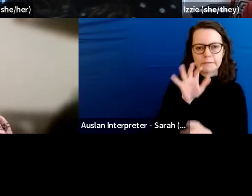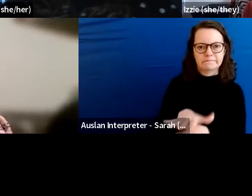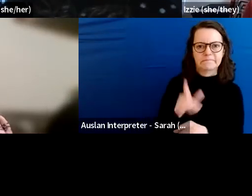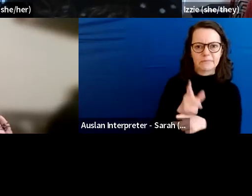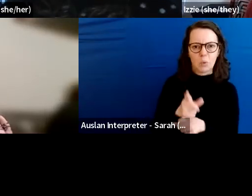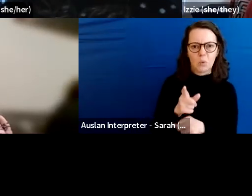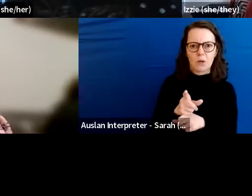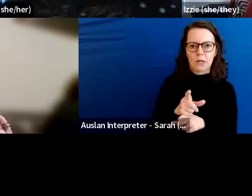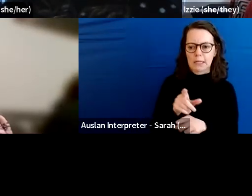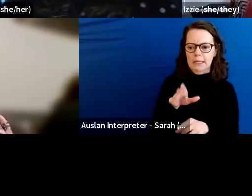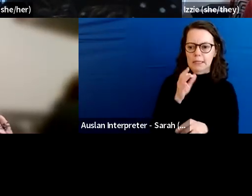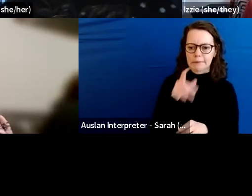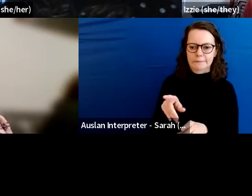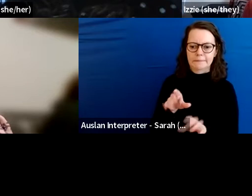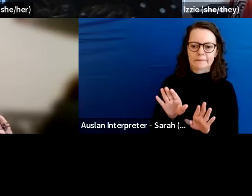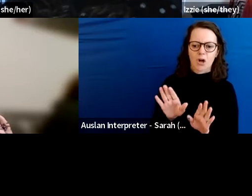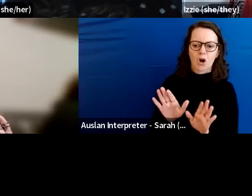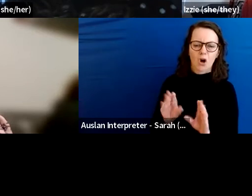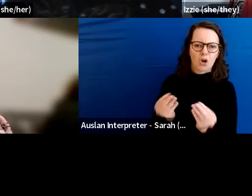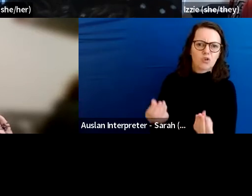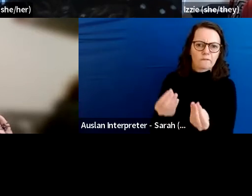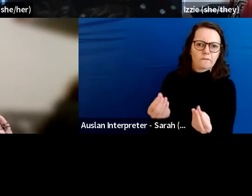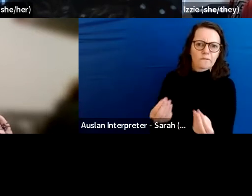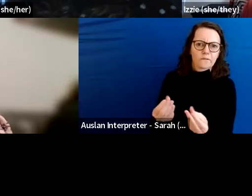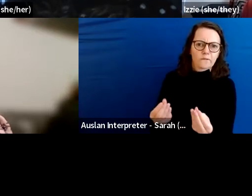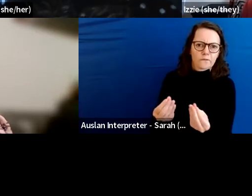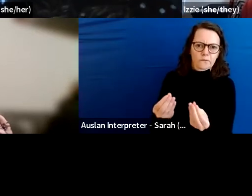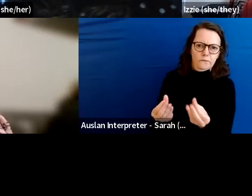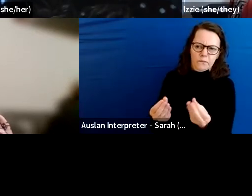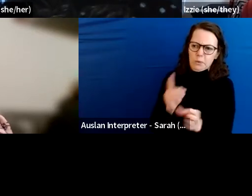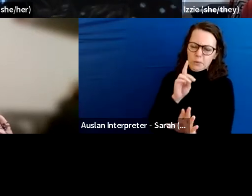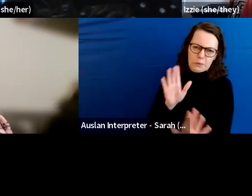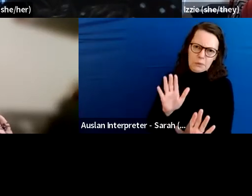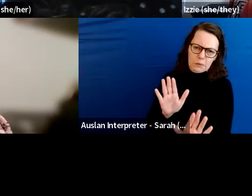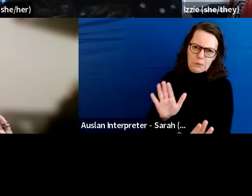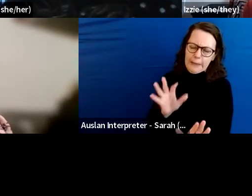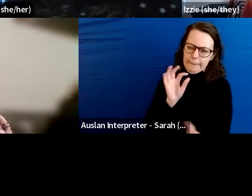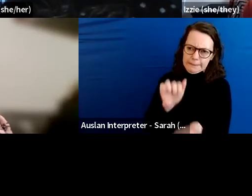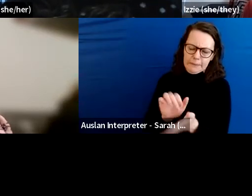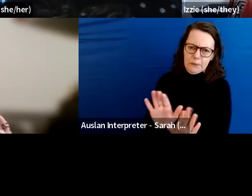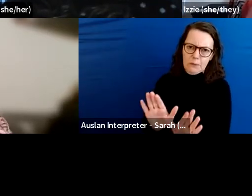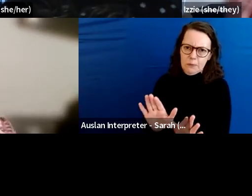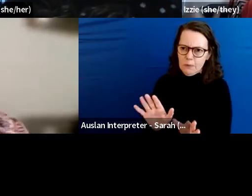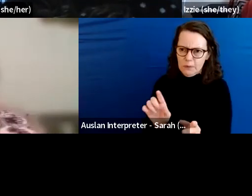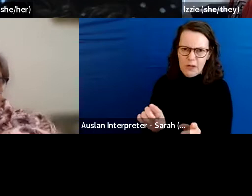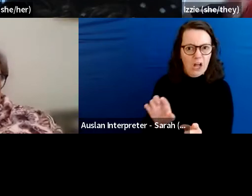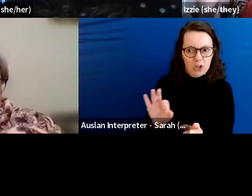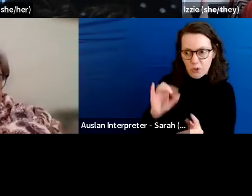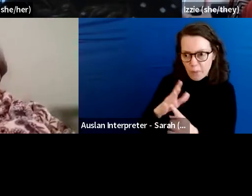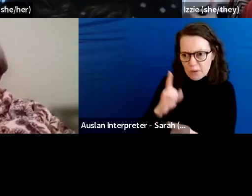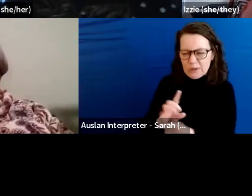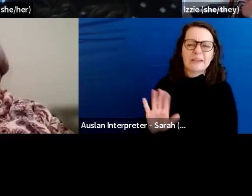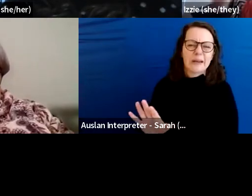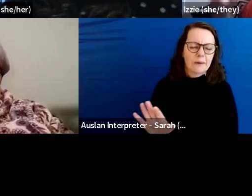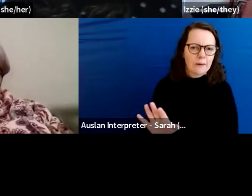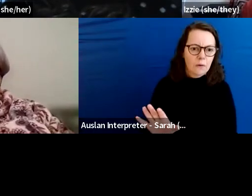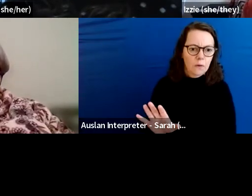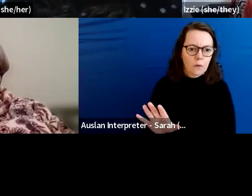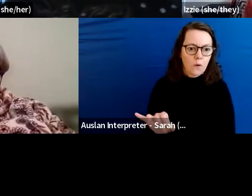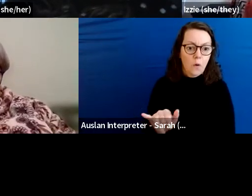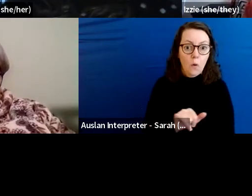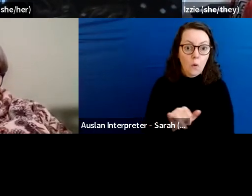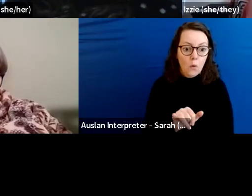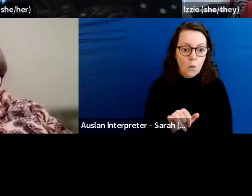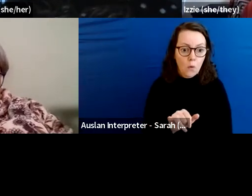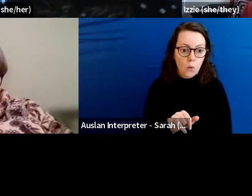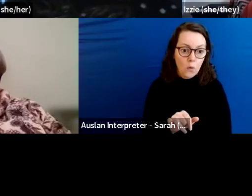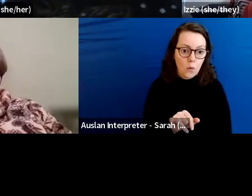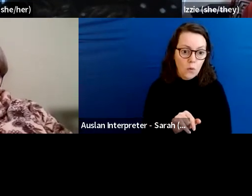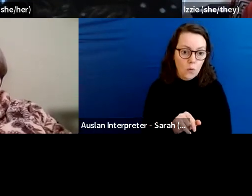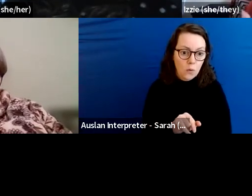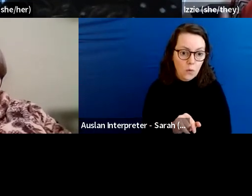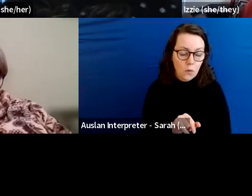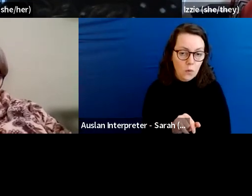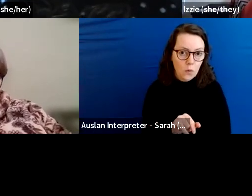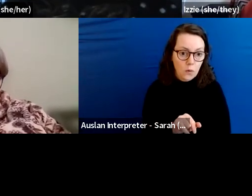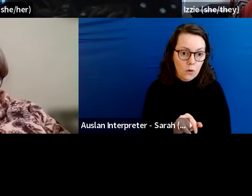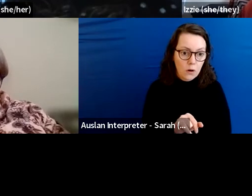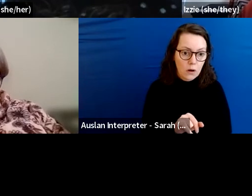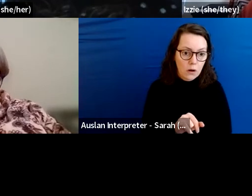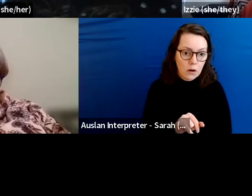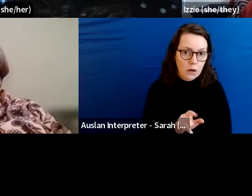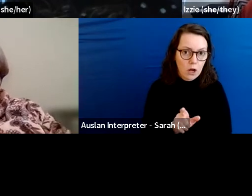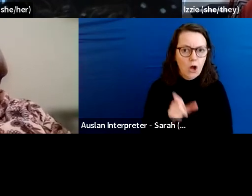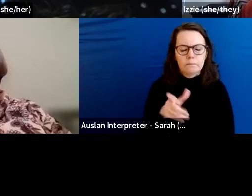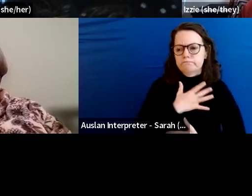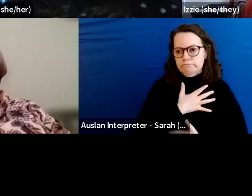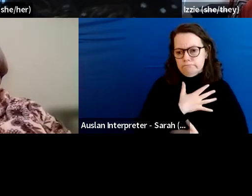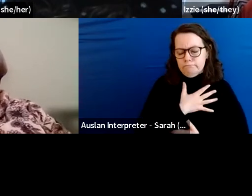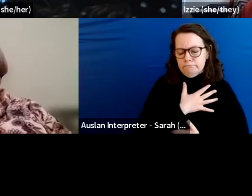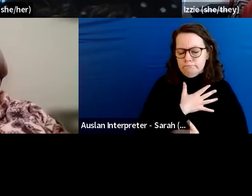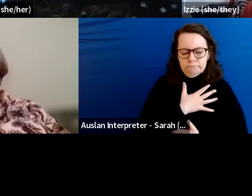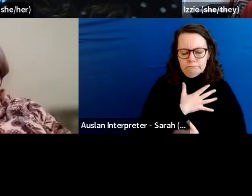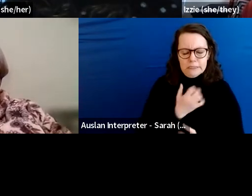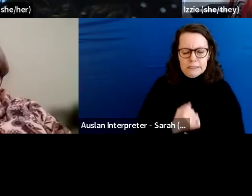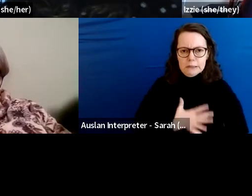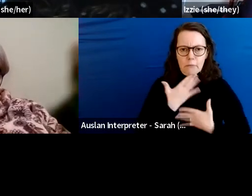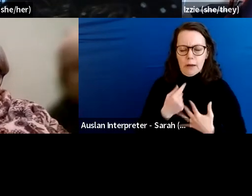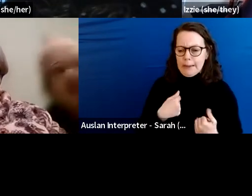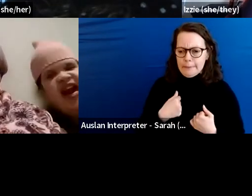In that infantilizing way so you treat them as you treat us as if we don't have anything to say or children, or there's the converse, the other side of that way you treat people with disabilities as if they're inspiring for just doing daily things you